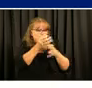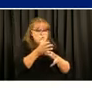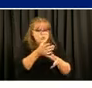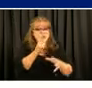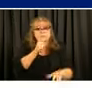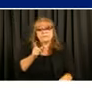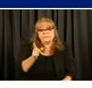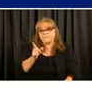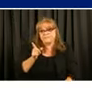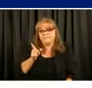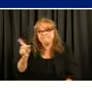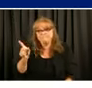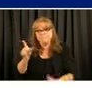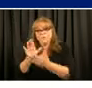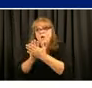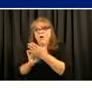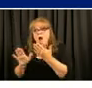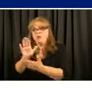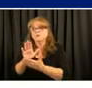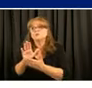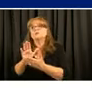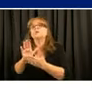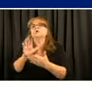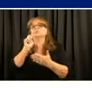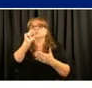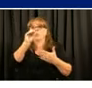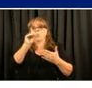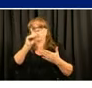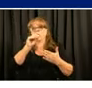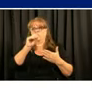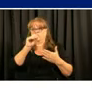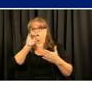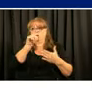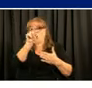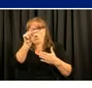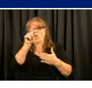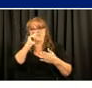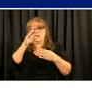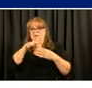next figure for you to go into that in a little more detail so what this figure is showing you is